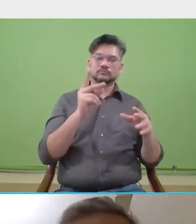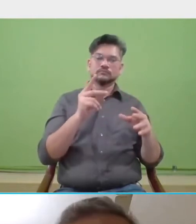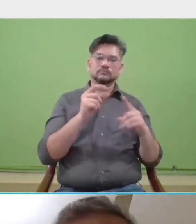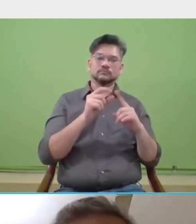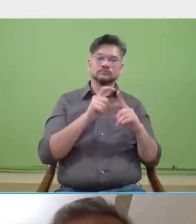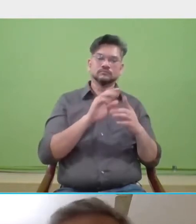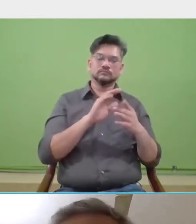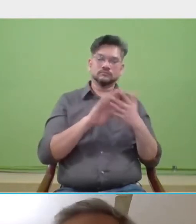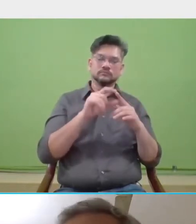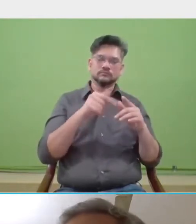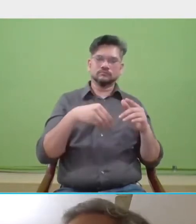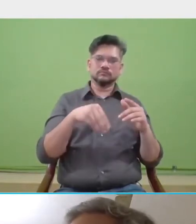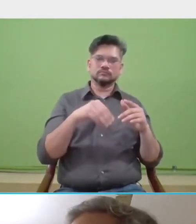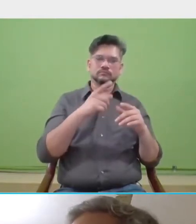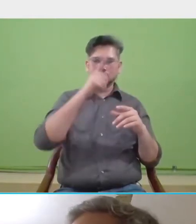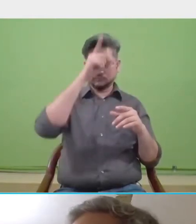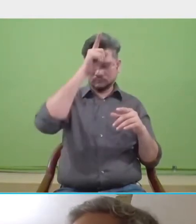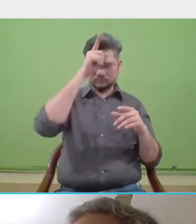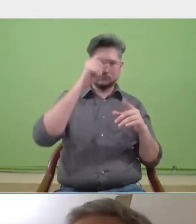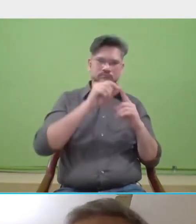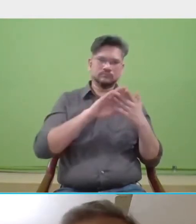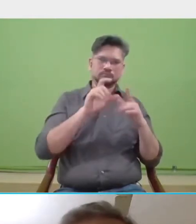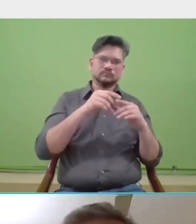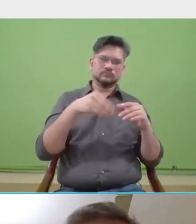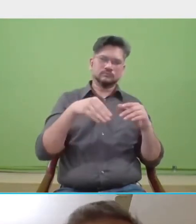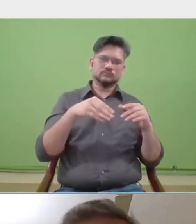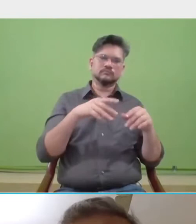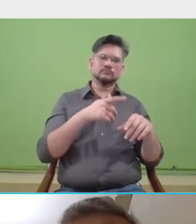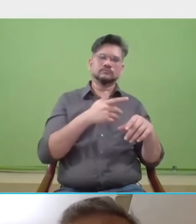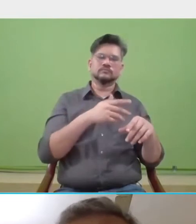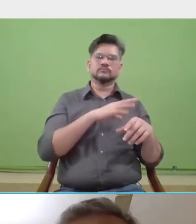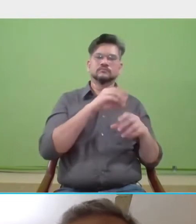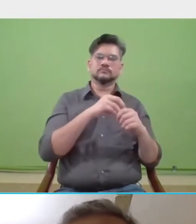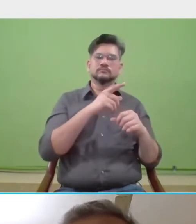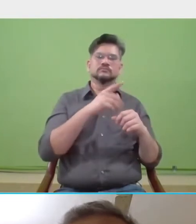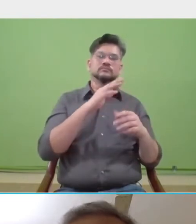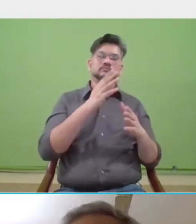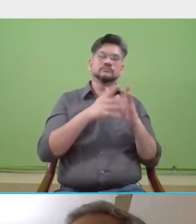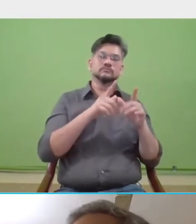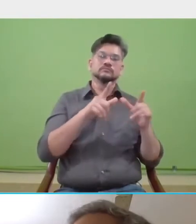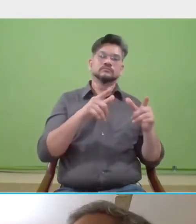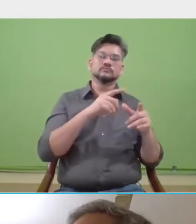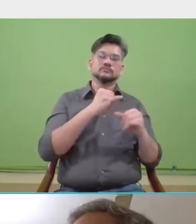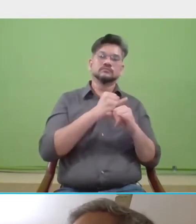from Germany and they got employed into this sign language institutes to be able to in fact